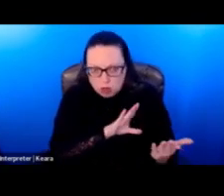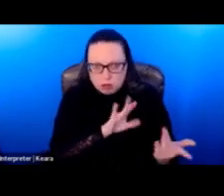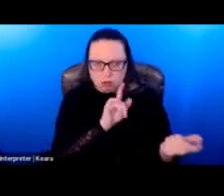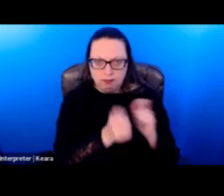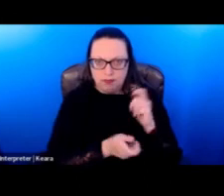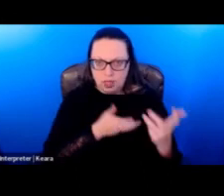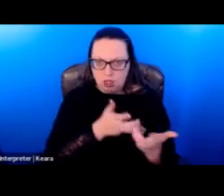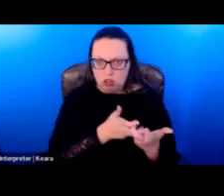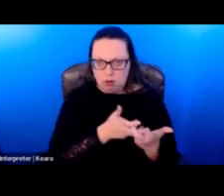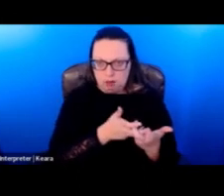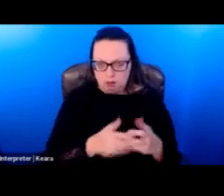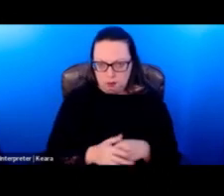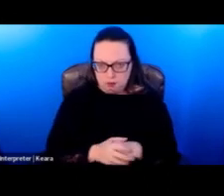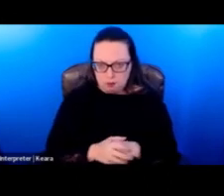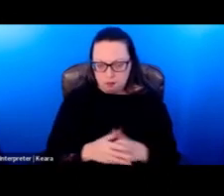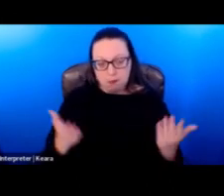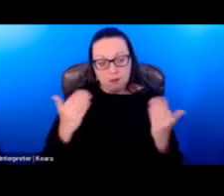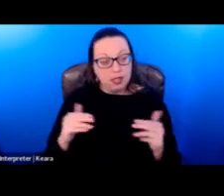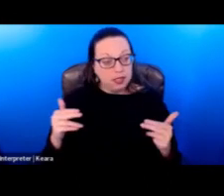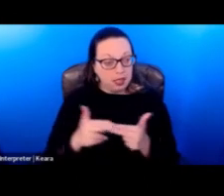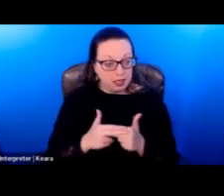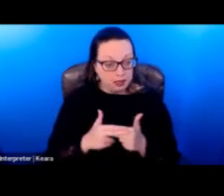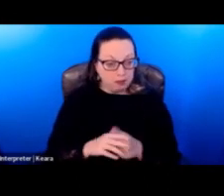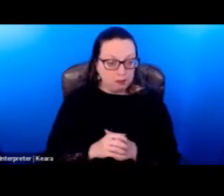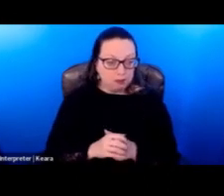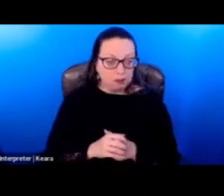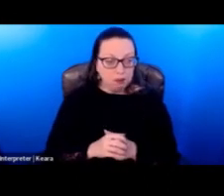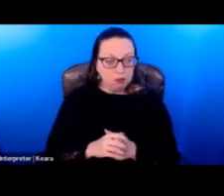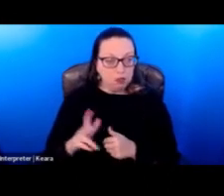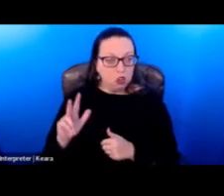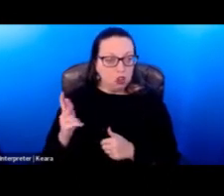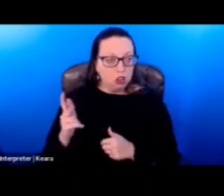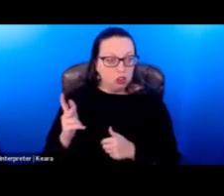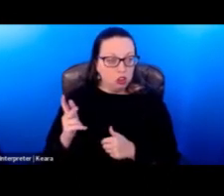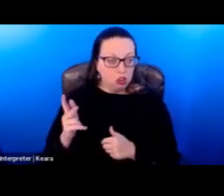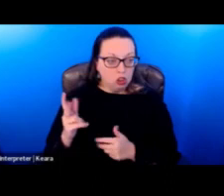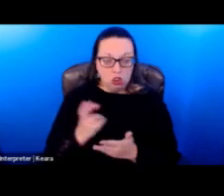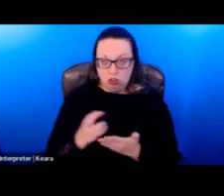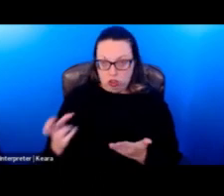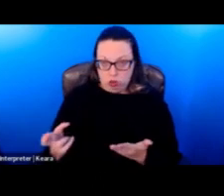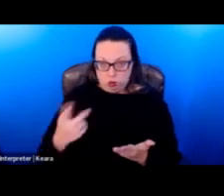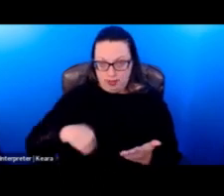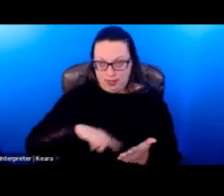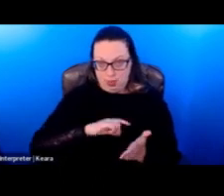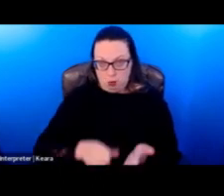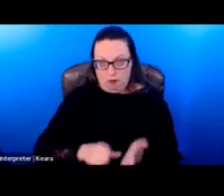So on the next slide, which is a third resource that we're highlighting today, and that is